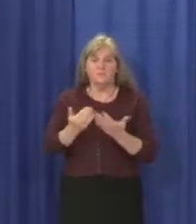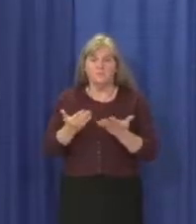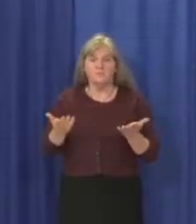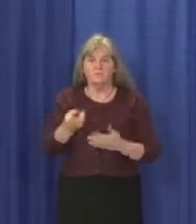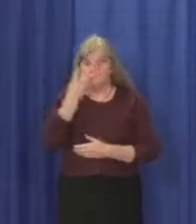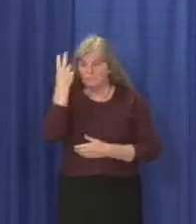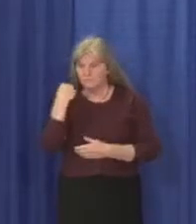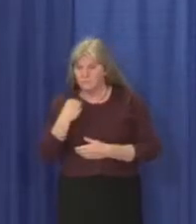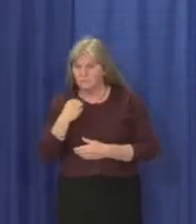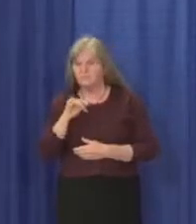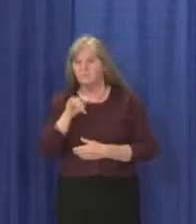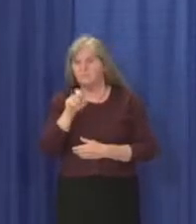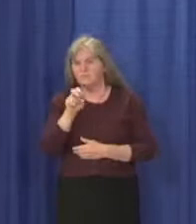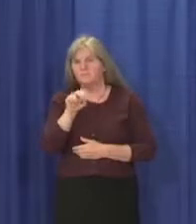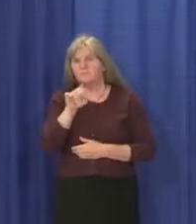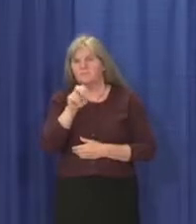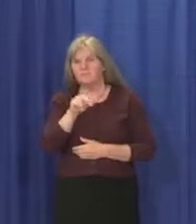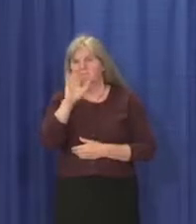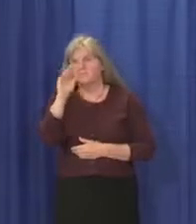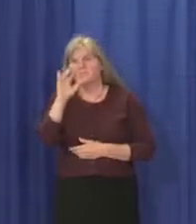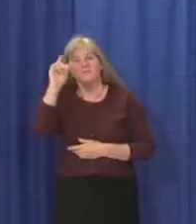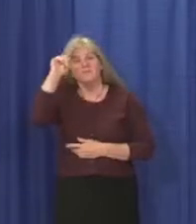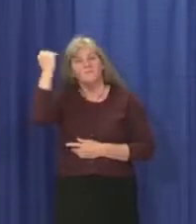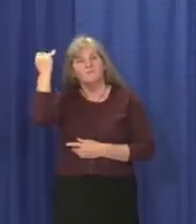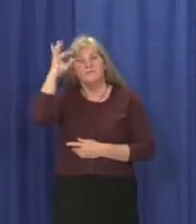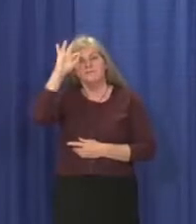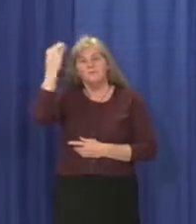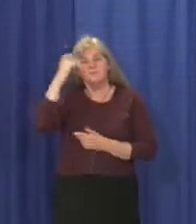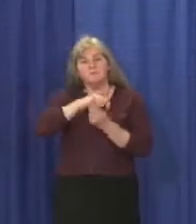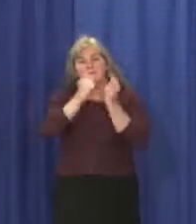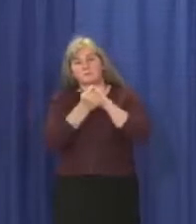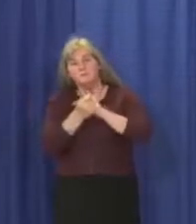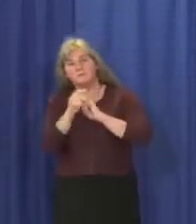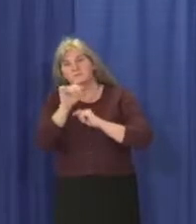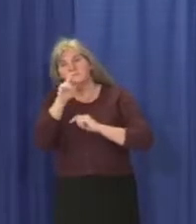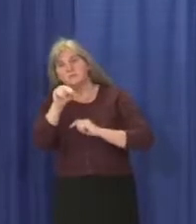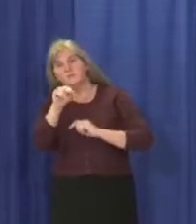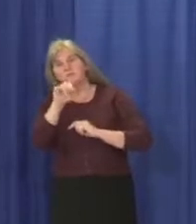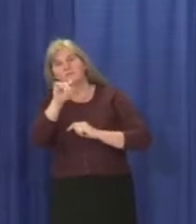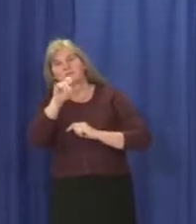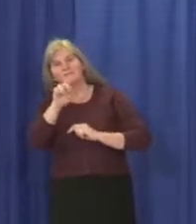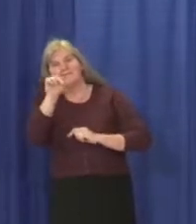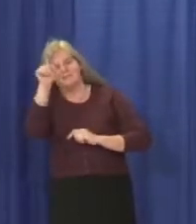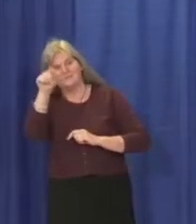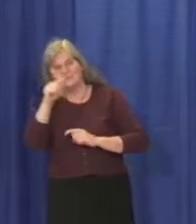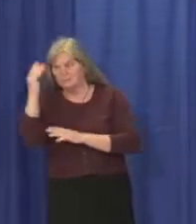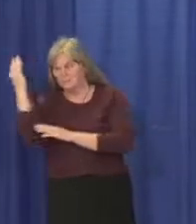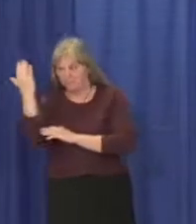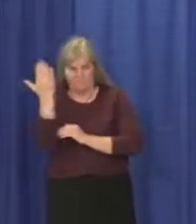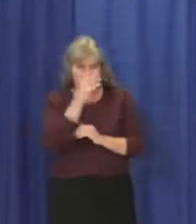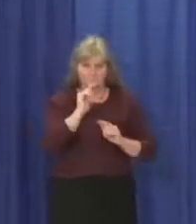Sign language interpretation is provided by Mary and French trains -- French translation by Andre.